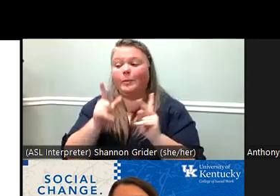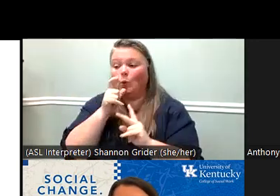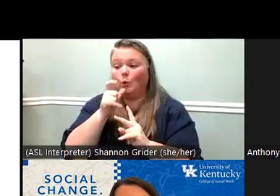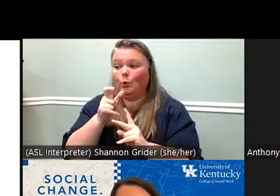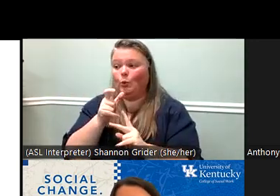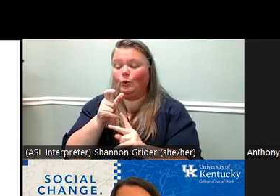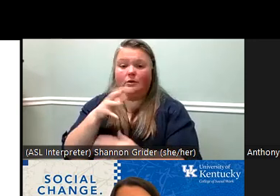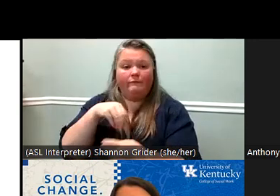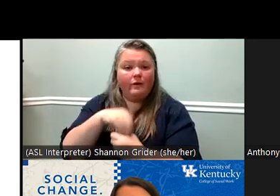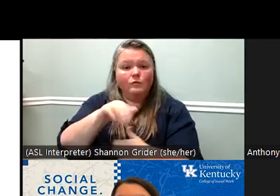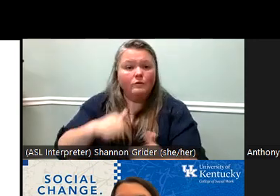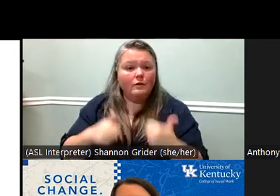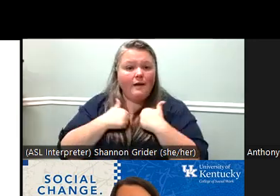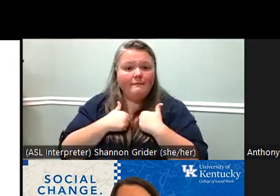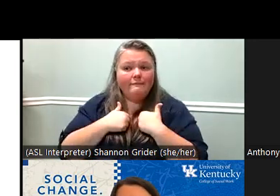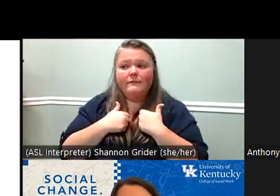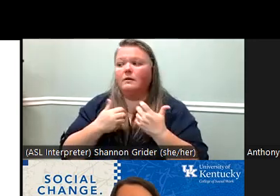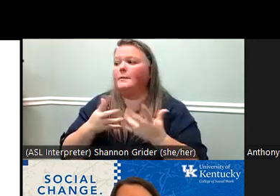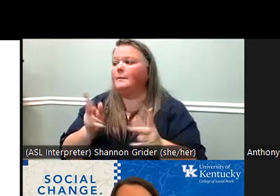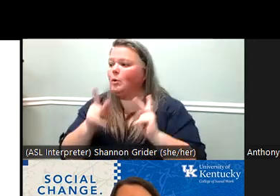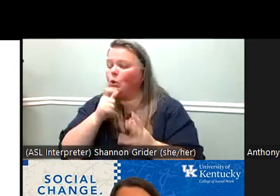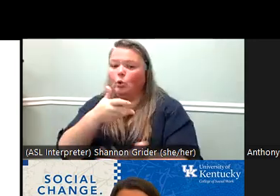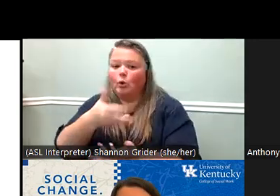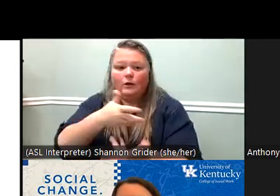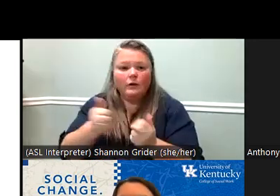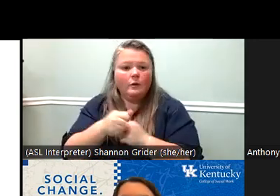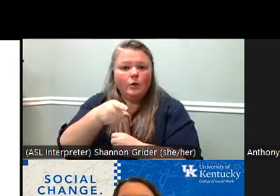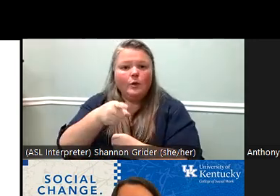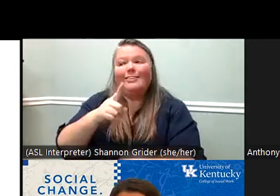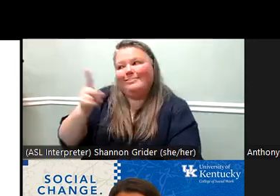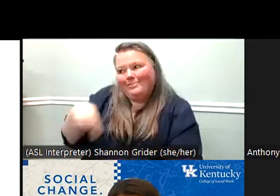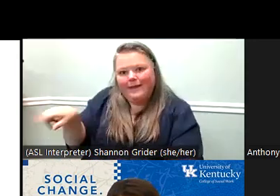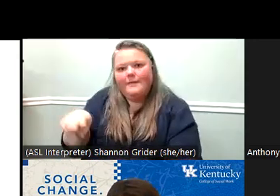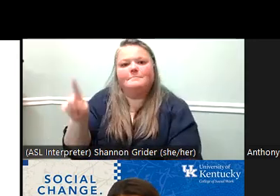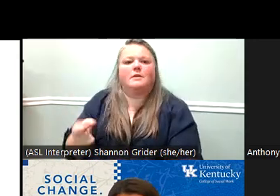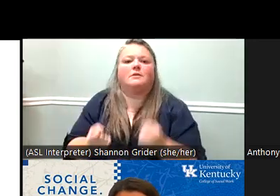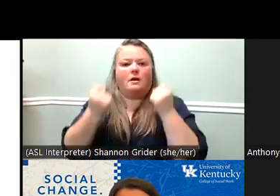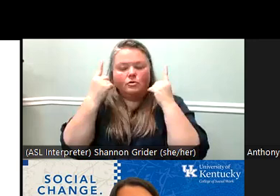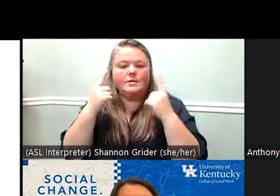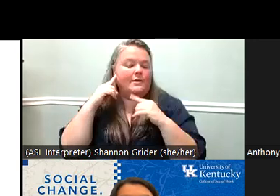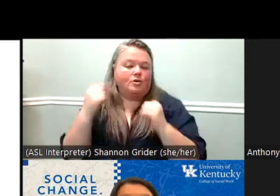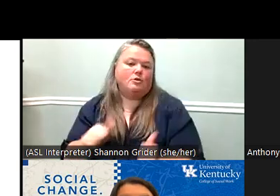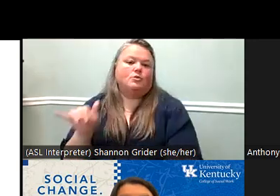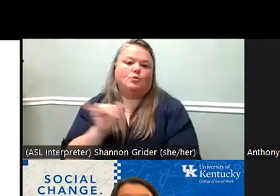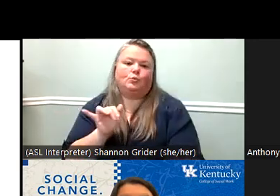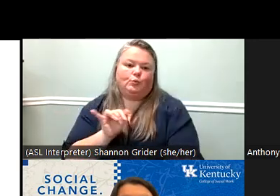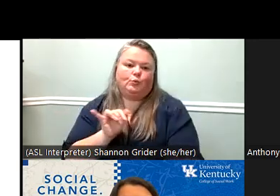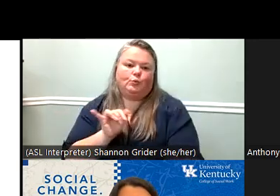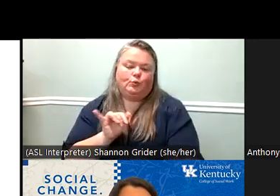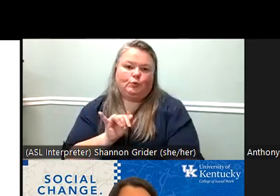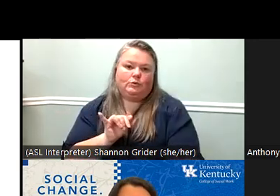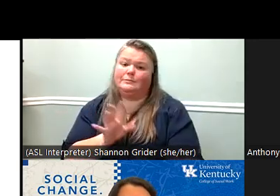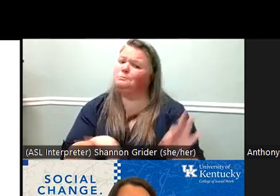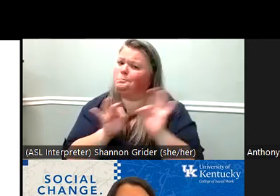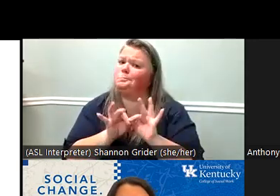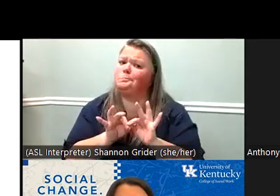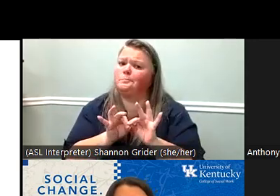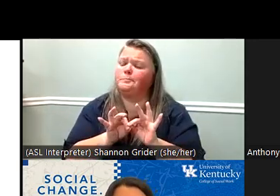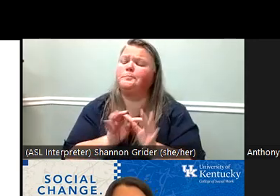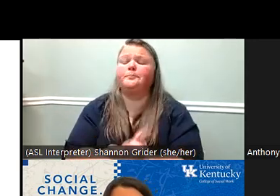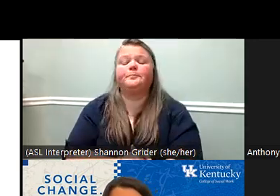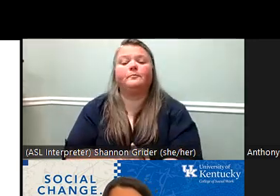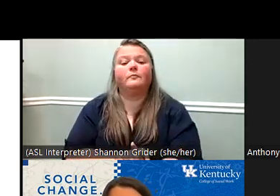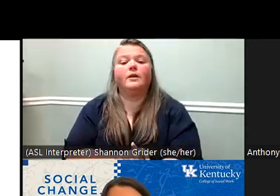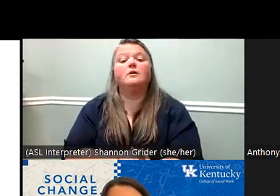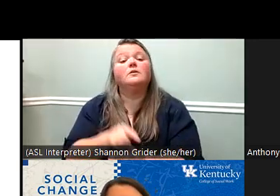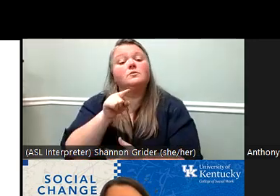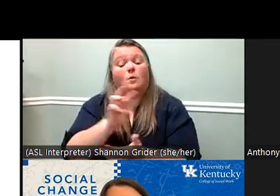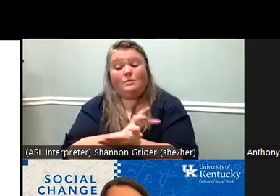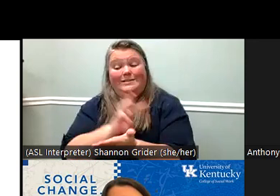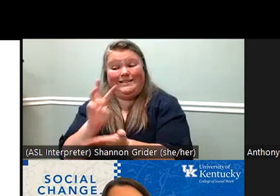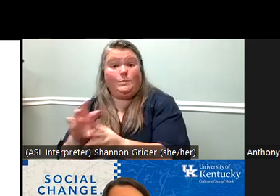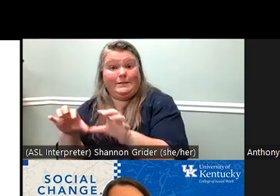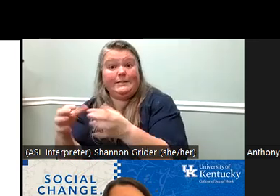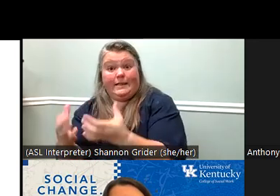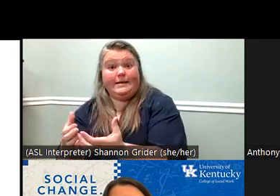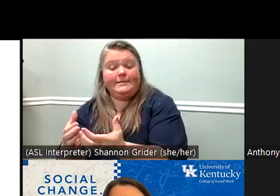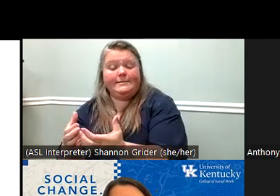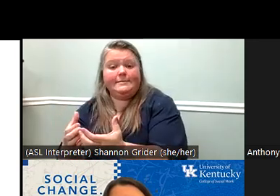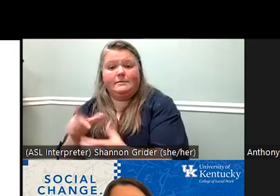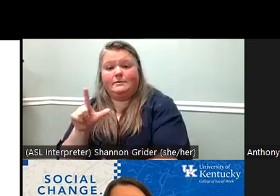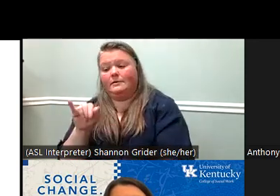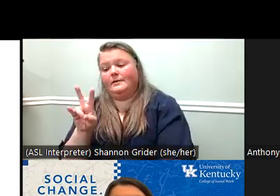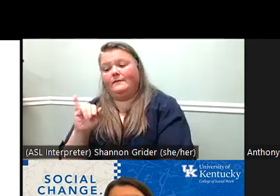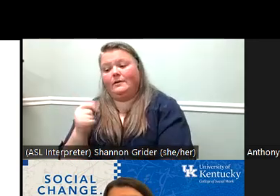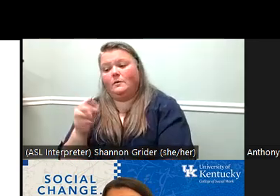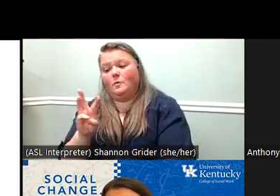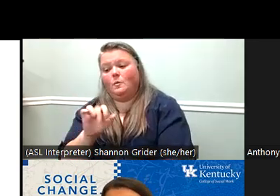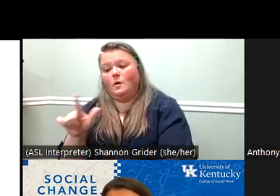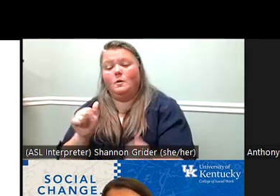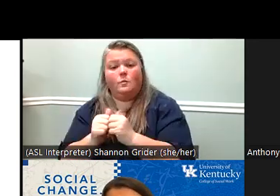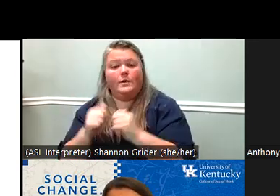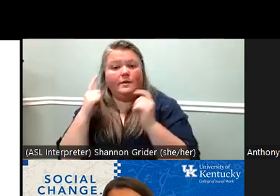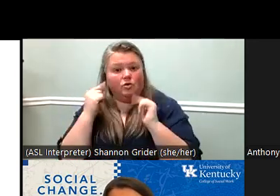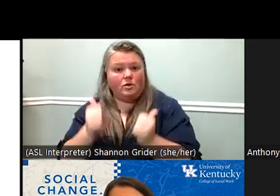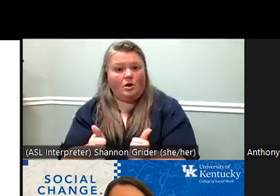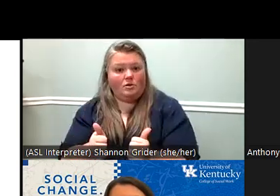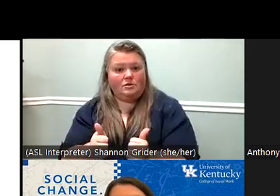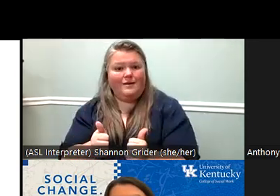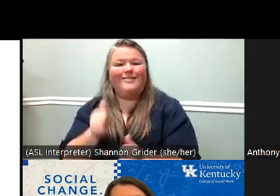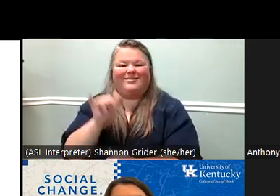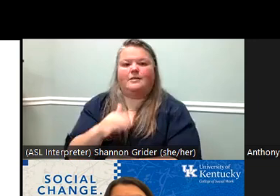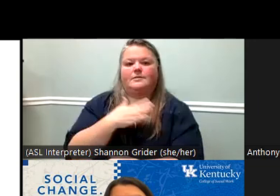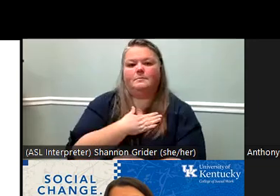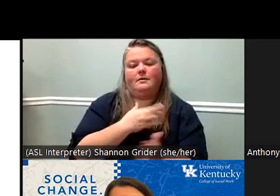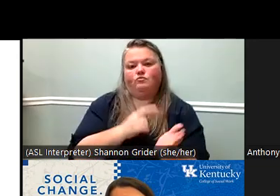MAX IN THE GROUP. IT'S FOR INDIVIDUALS WITH HEARING LOSS AND THEIR COMMUNICATION PARTNER, AND WE INCLUDE THE COMMUNICATION PARTNER BECAUSE AS YOU-ALL KNOW, HOW IMPORTANT